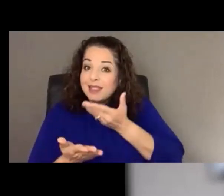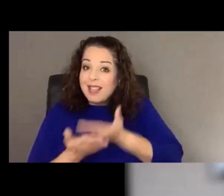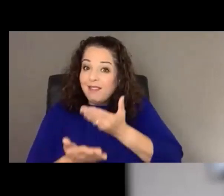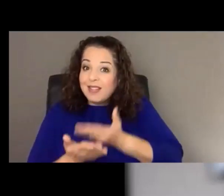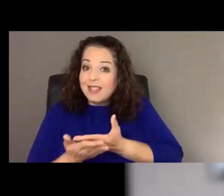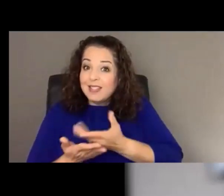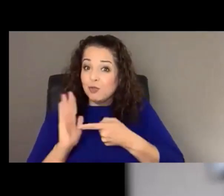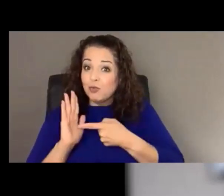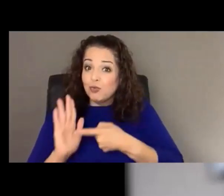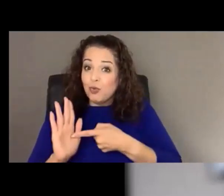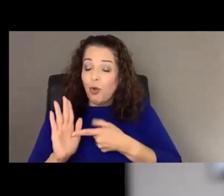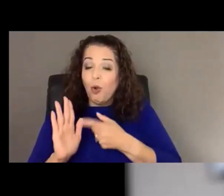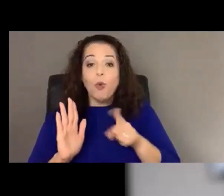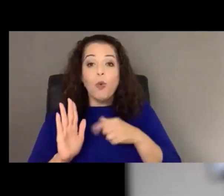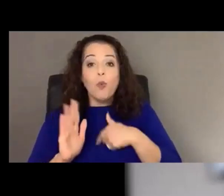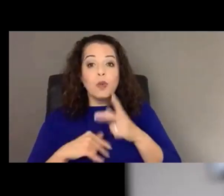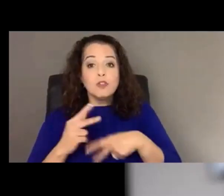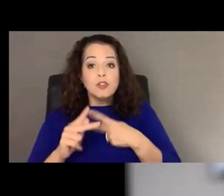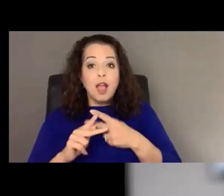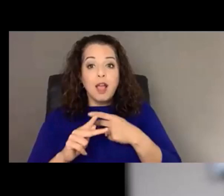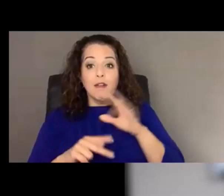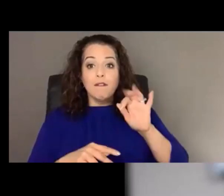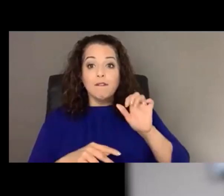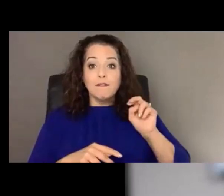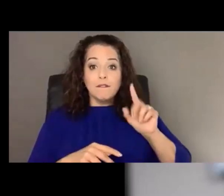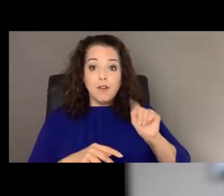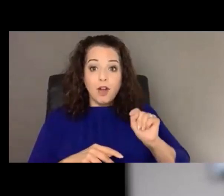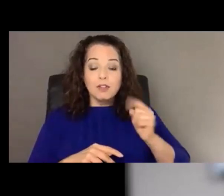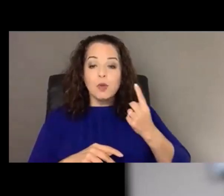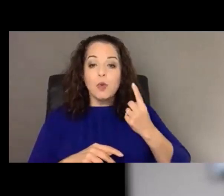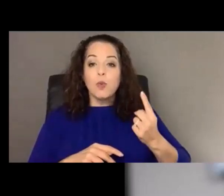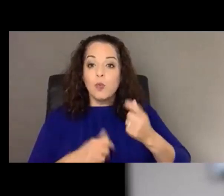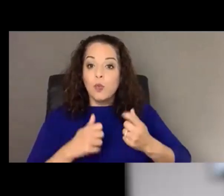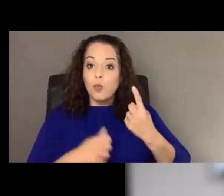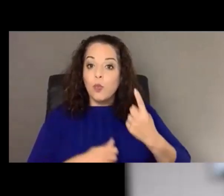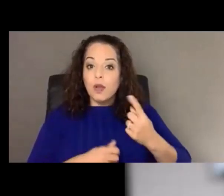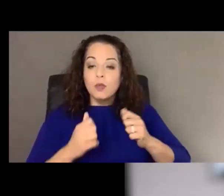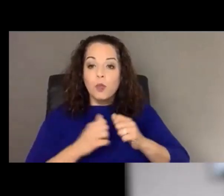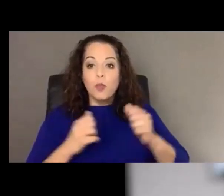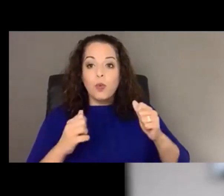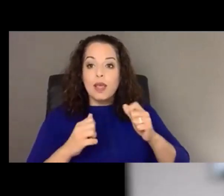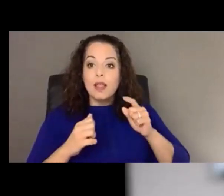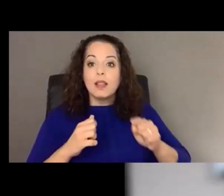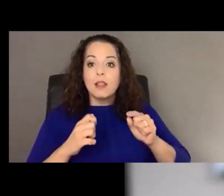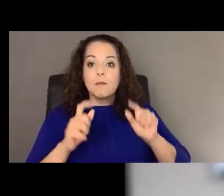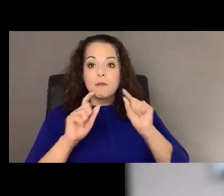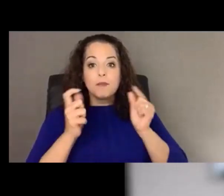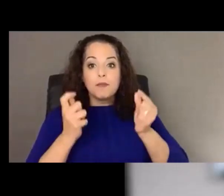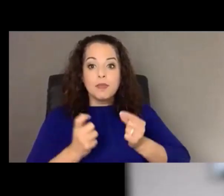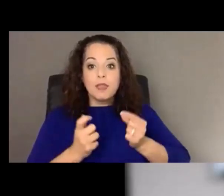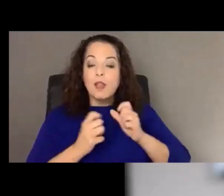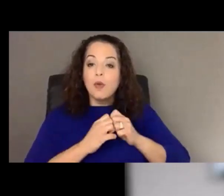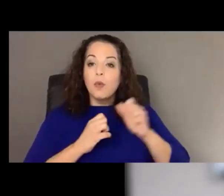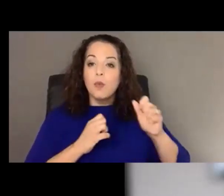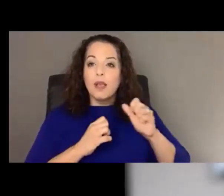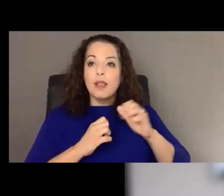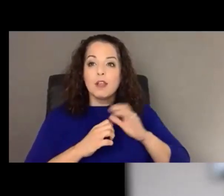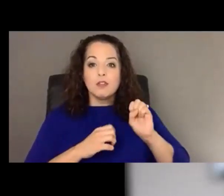which kinds of fonts, ones with serif and ones without serif, are more legible.